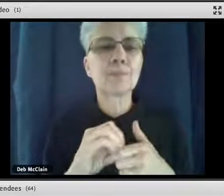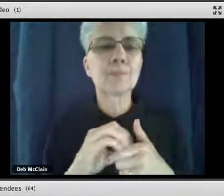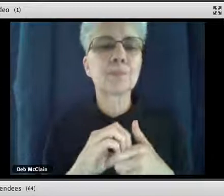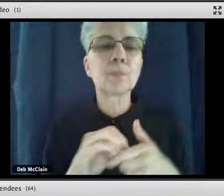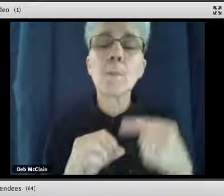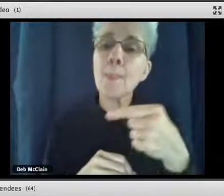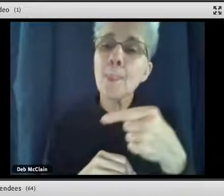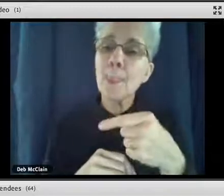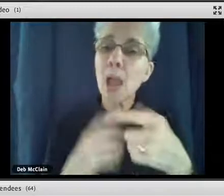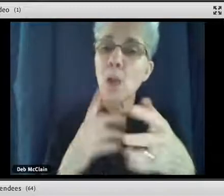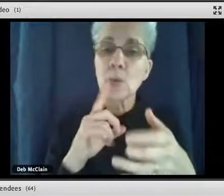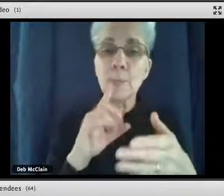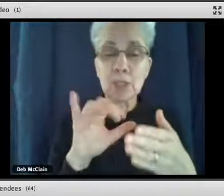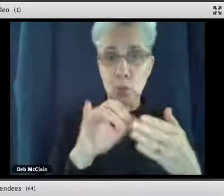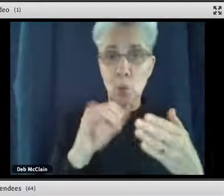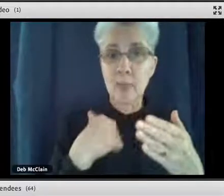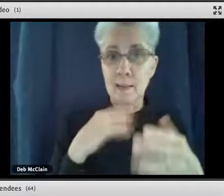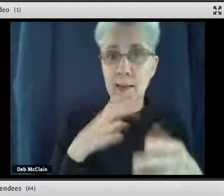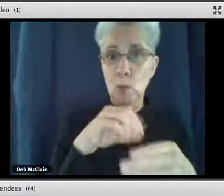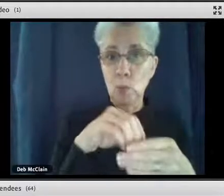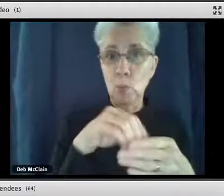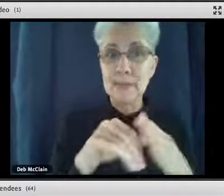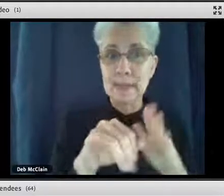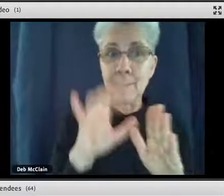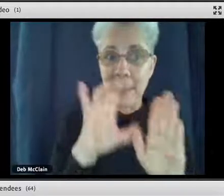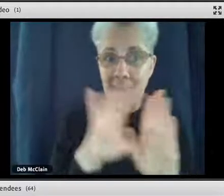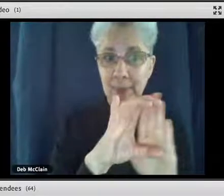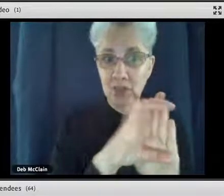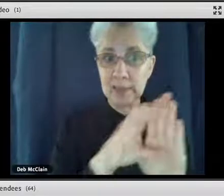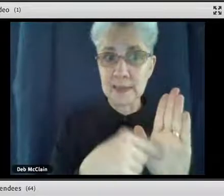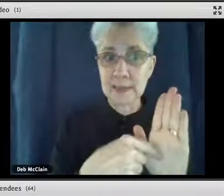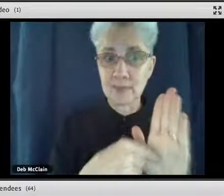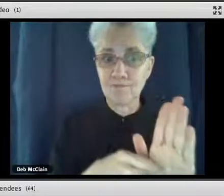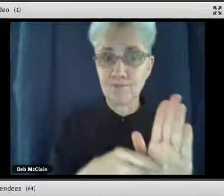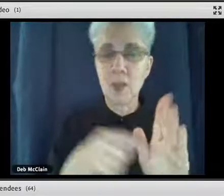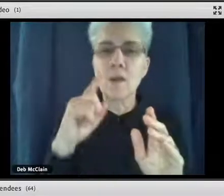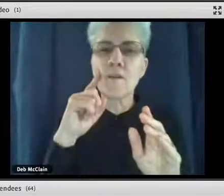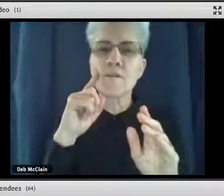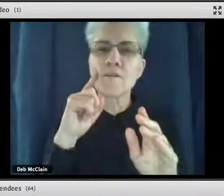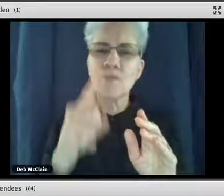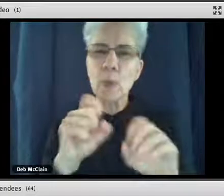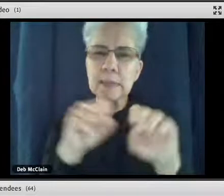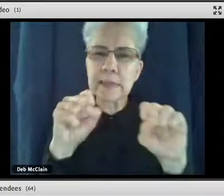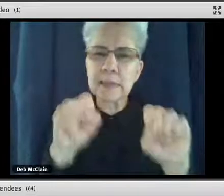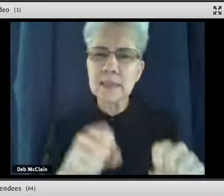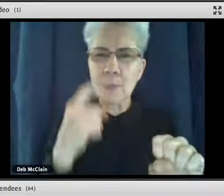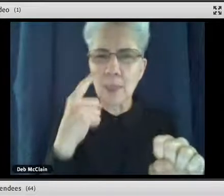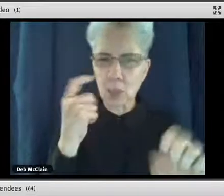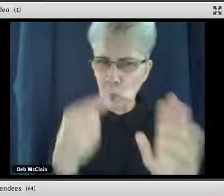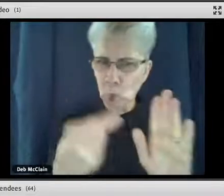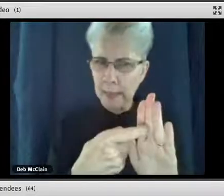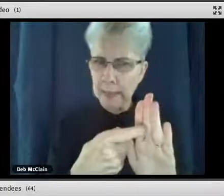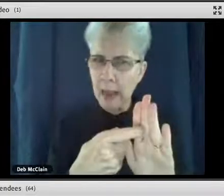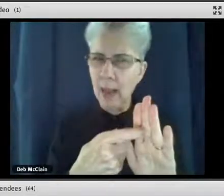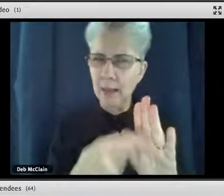But I did want to make sure that I included some images for systems that I think that you'll recognize.